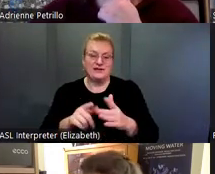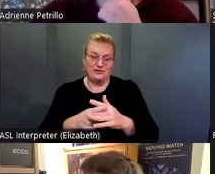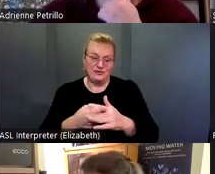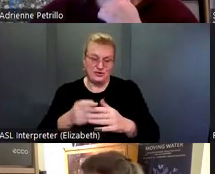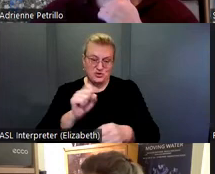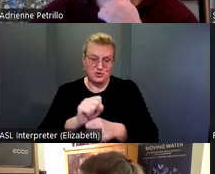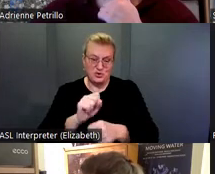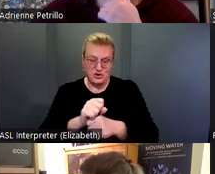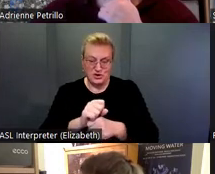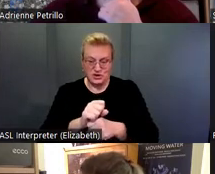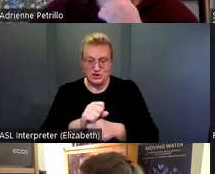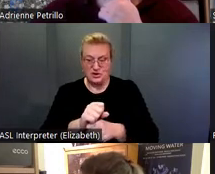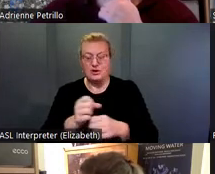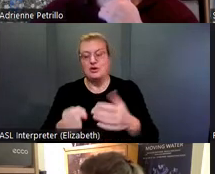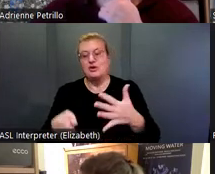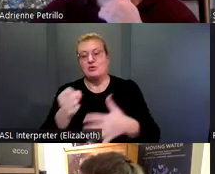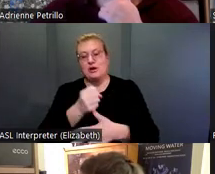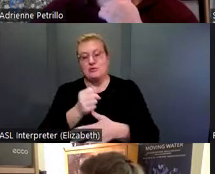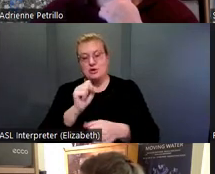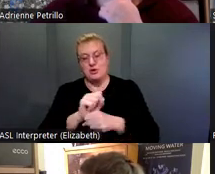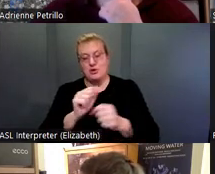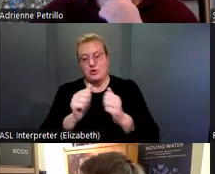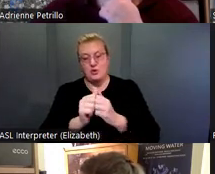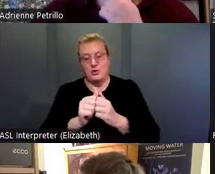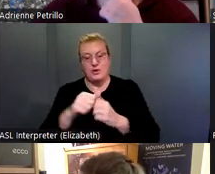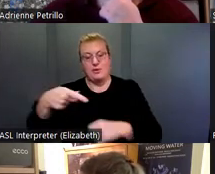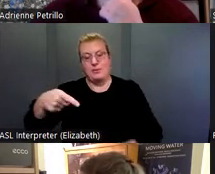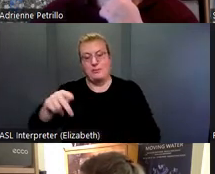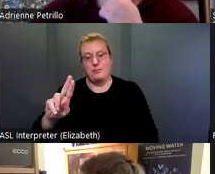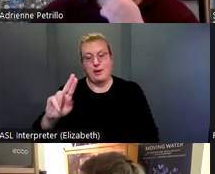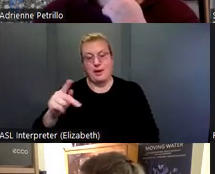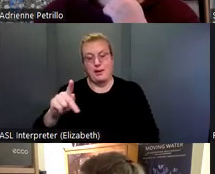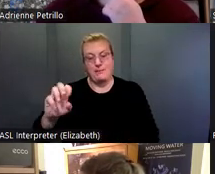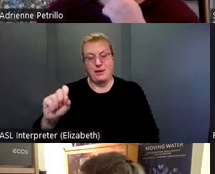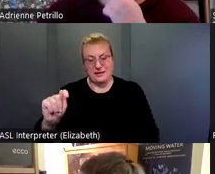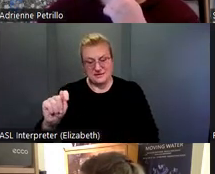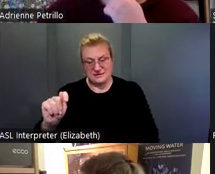working primarily with puppets and ensemble with puppets.